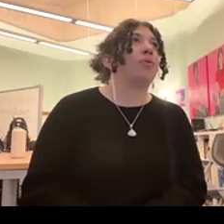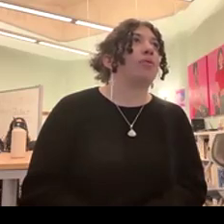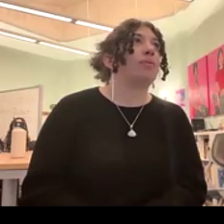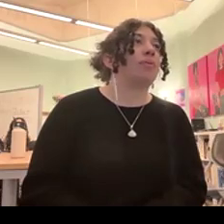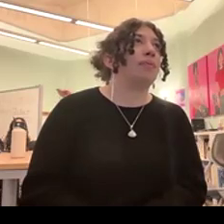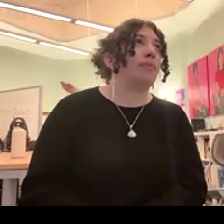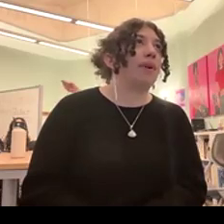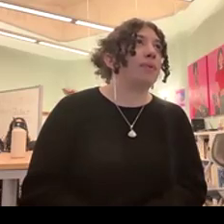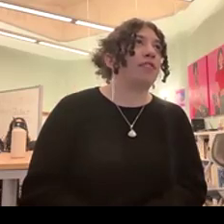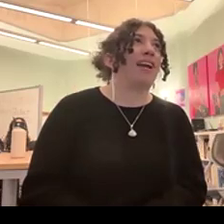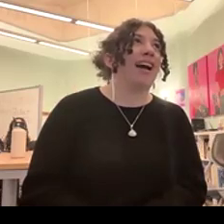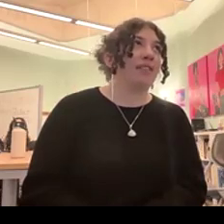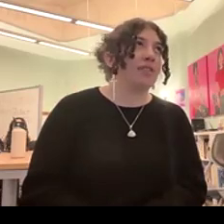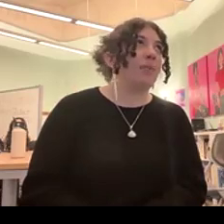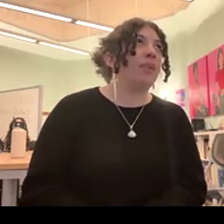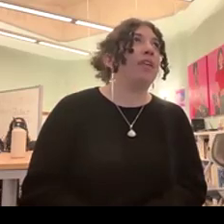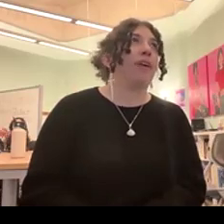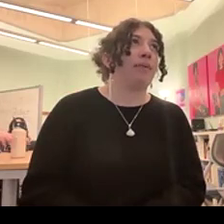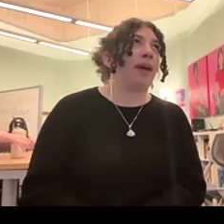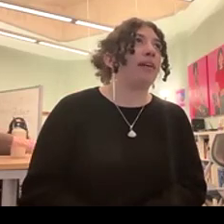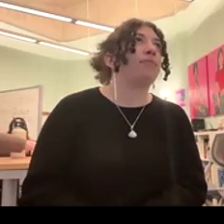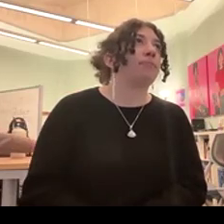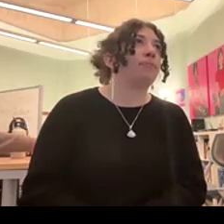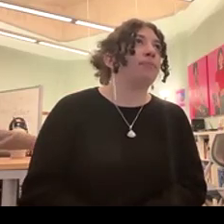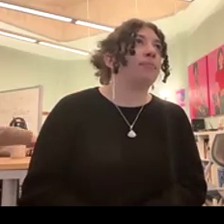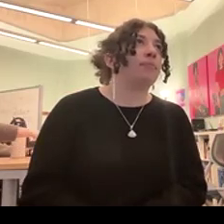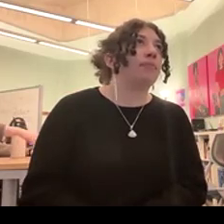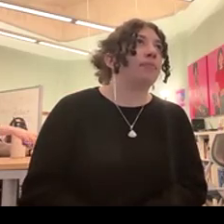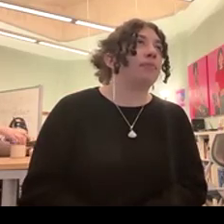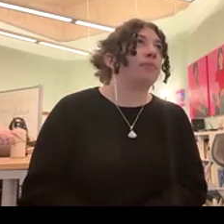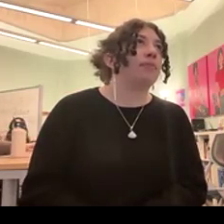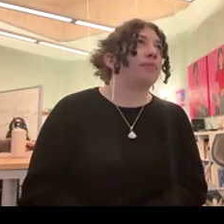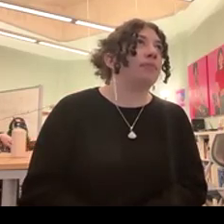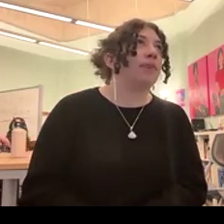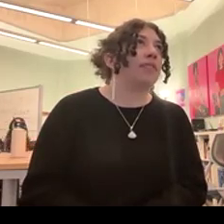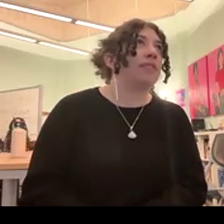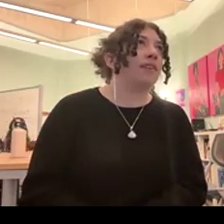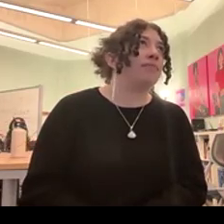[don't share any kind of exact diagnosis, since sometimes people]